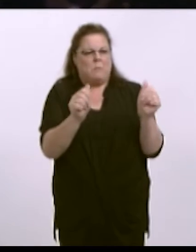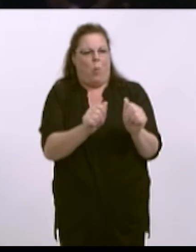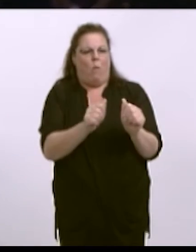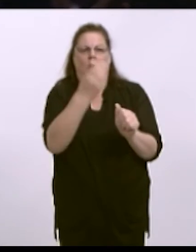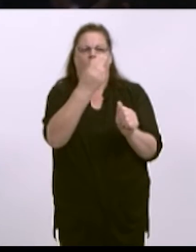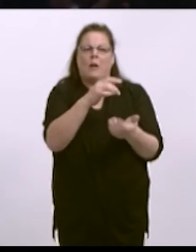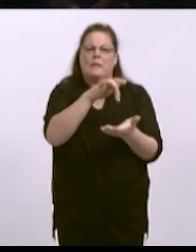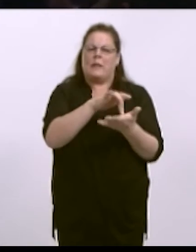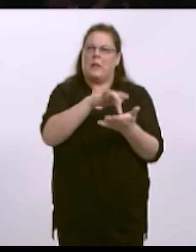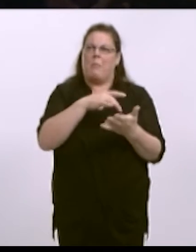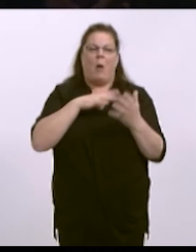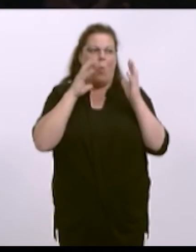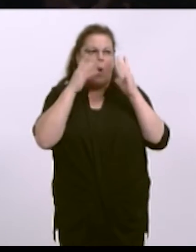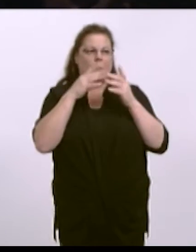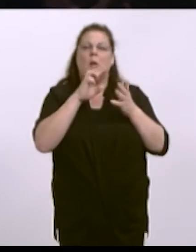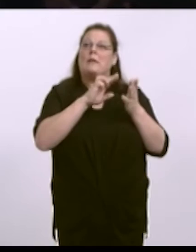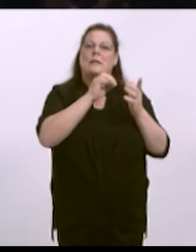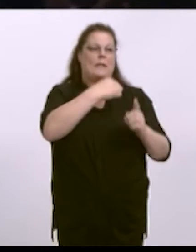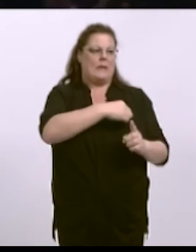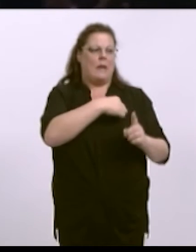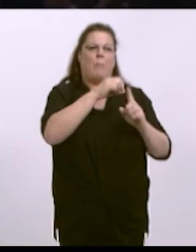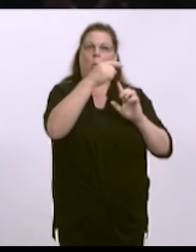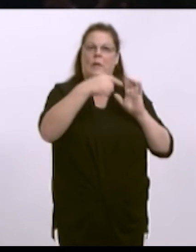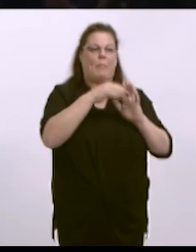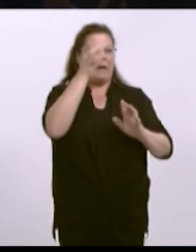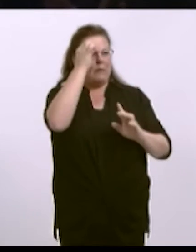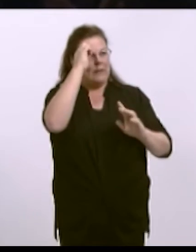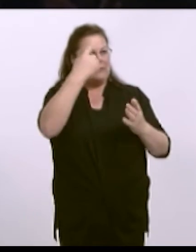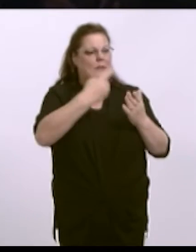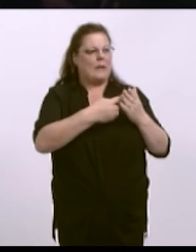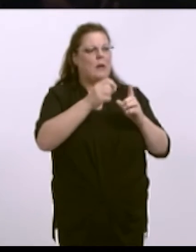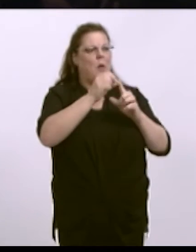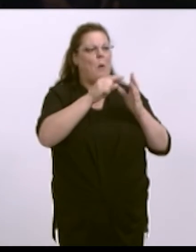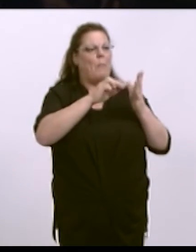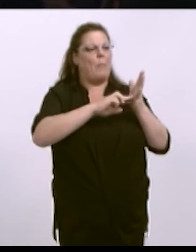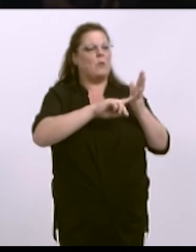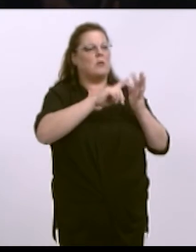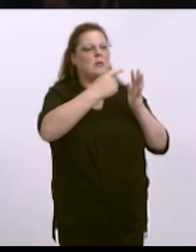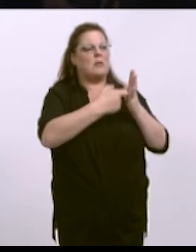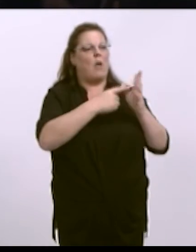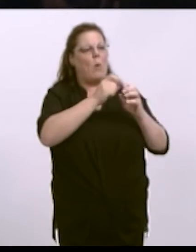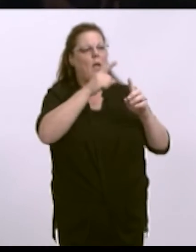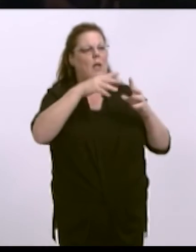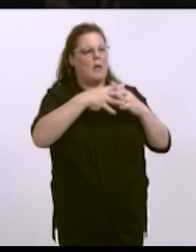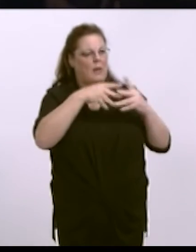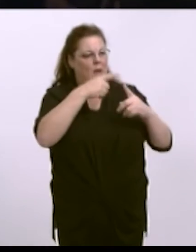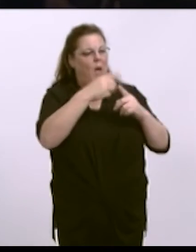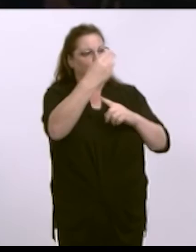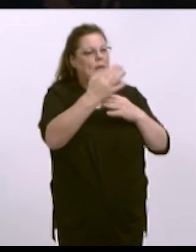was really concerned that Neath Port Talbot County Borough Council has decided to close Pontardawe Arts Centre one day a weekóthe day of the week that community groups actually